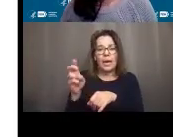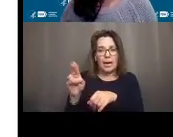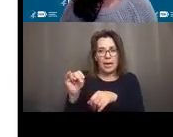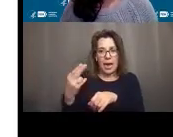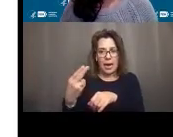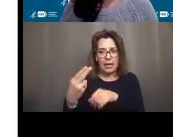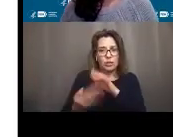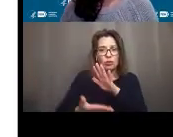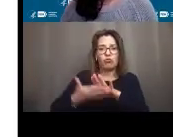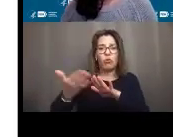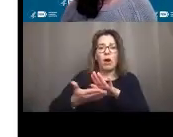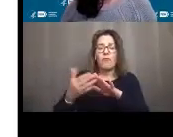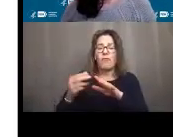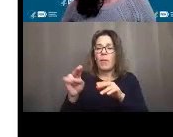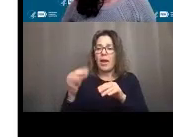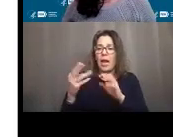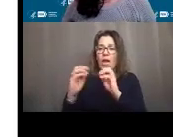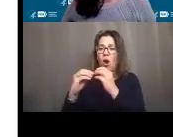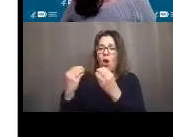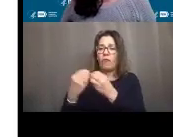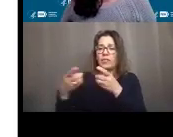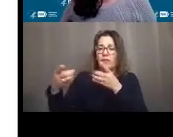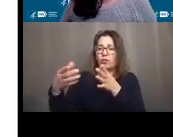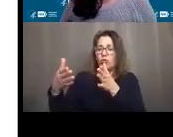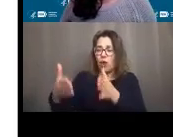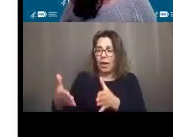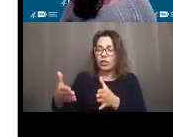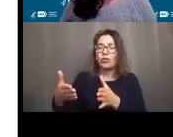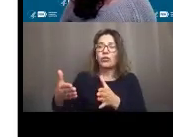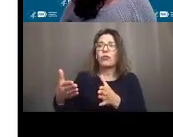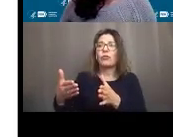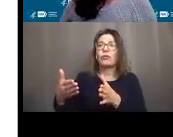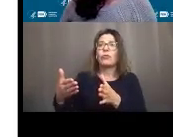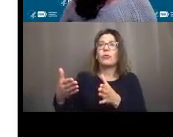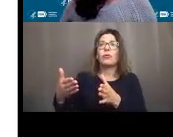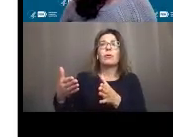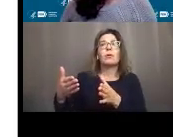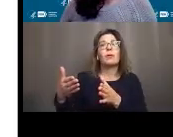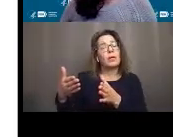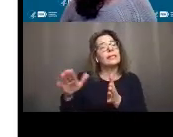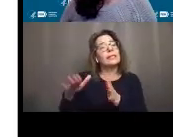to create new scientific paradigms, this is open to all career stages.